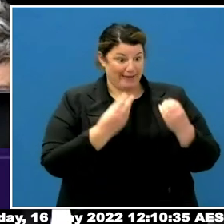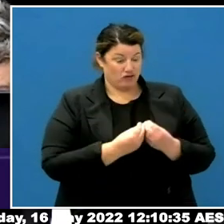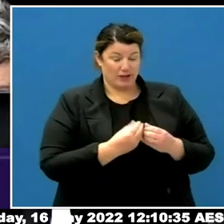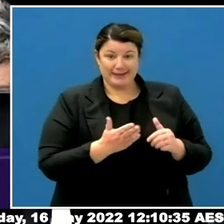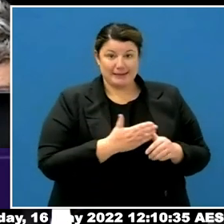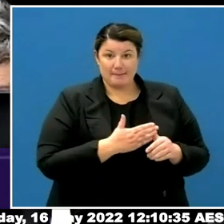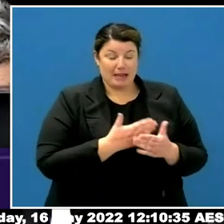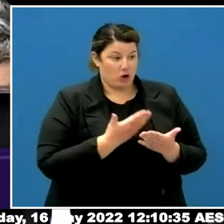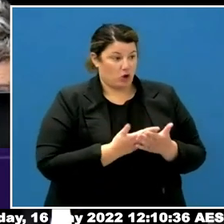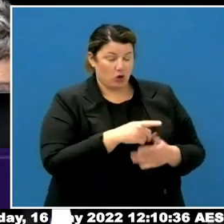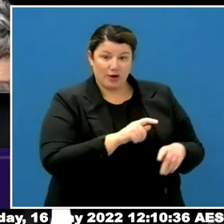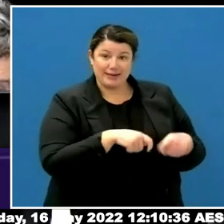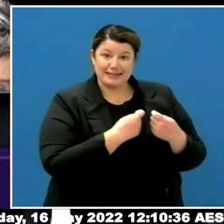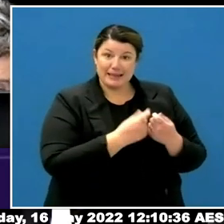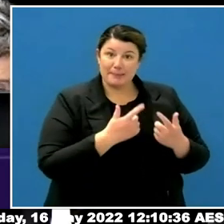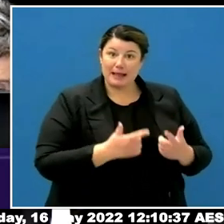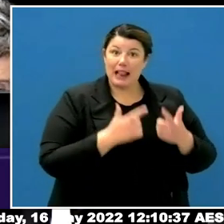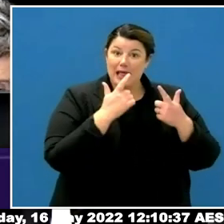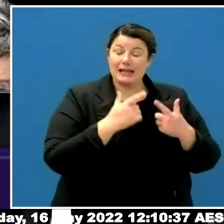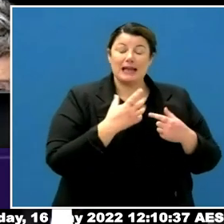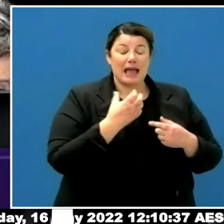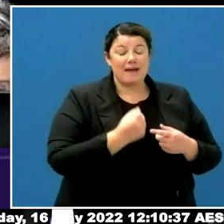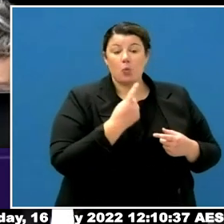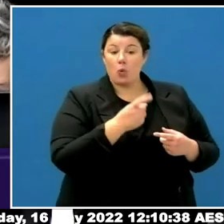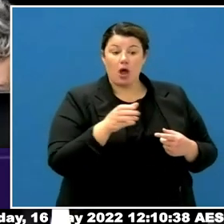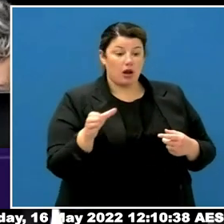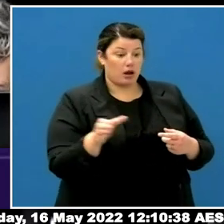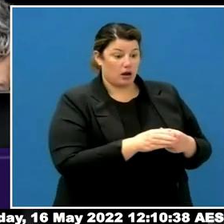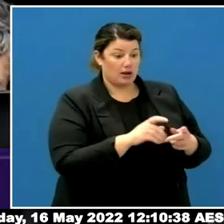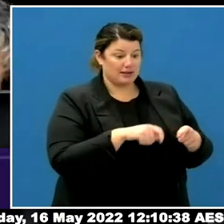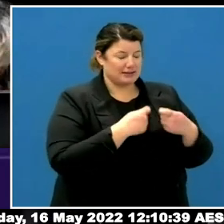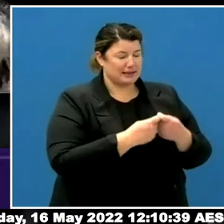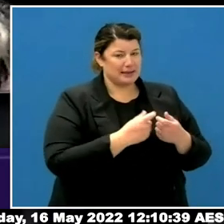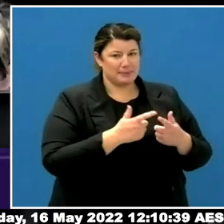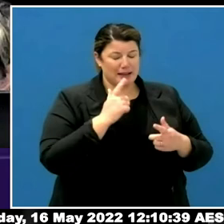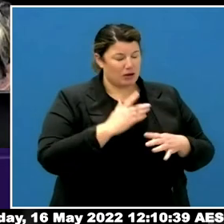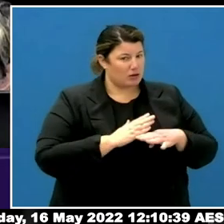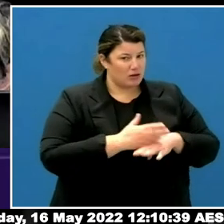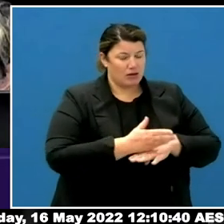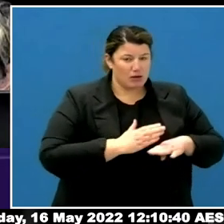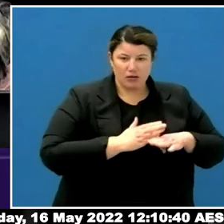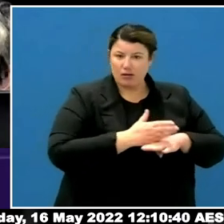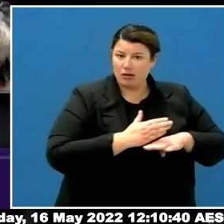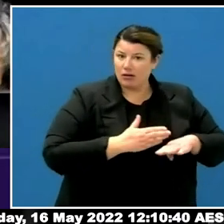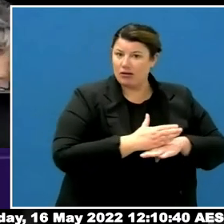I've got to say, there was one Team Leader that put in a lot of effort and she was the one that made the booklet up and everything.